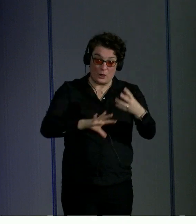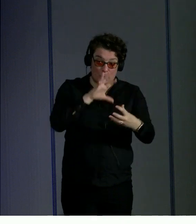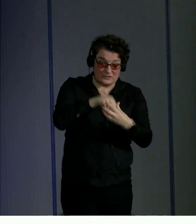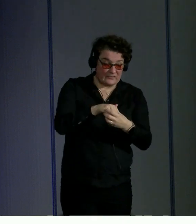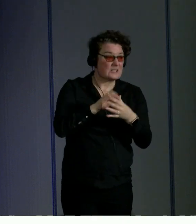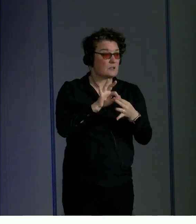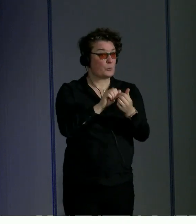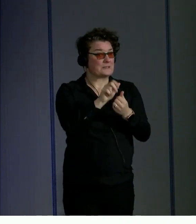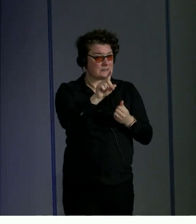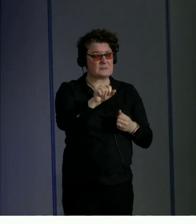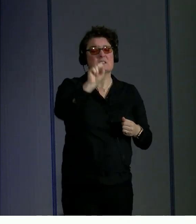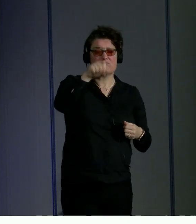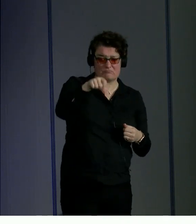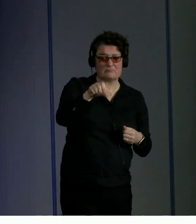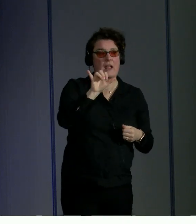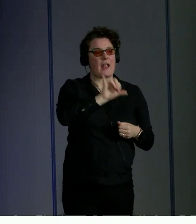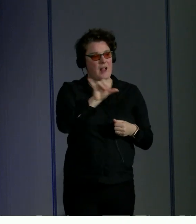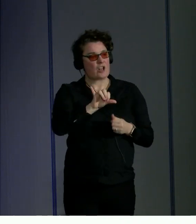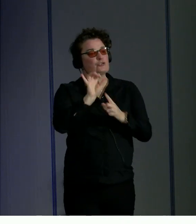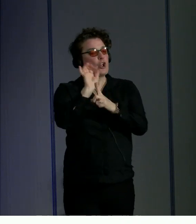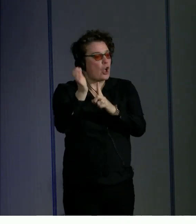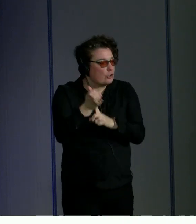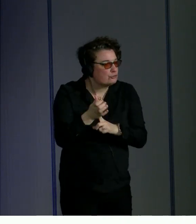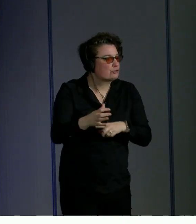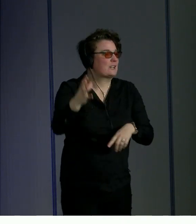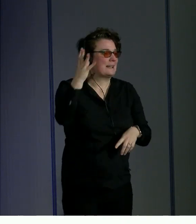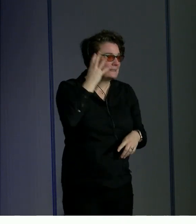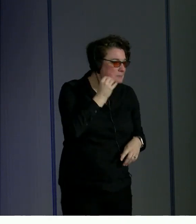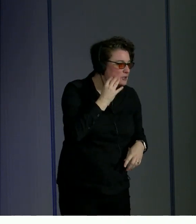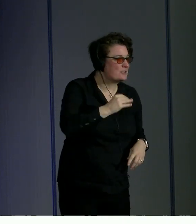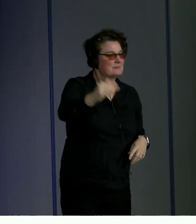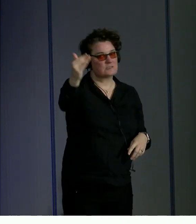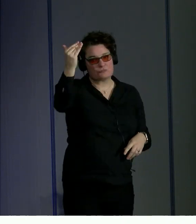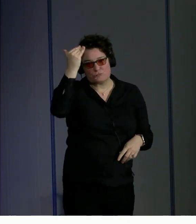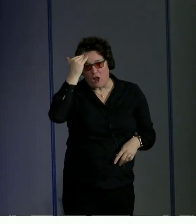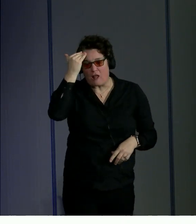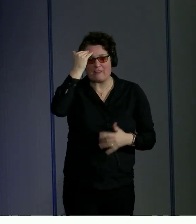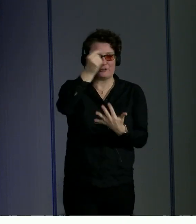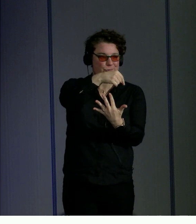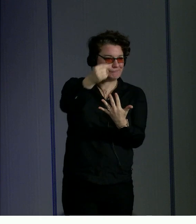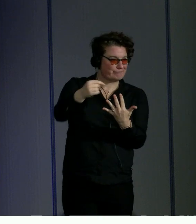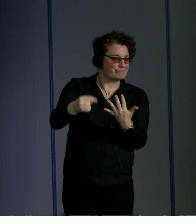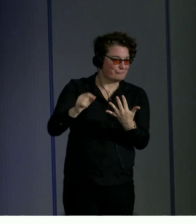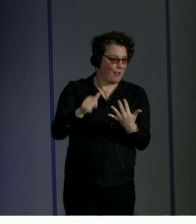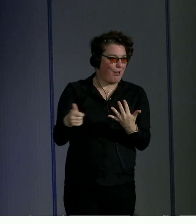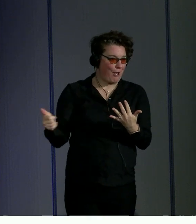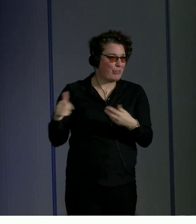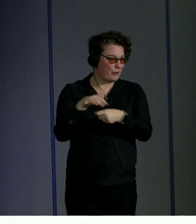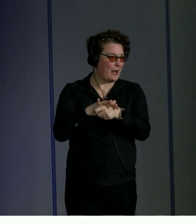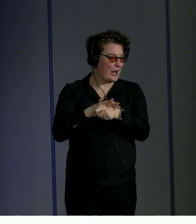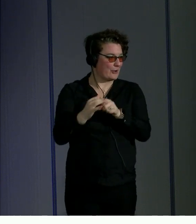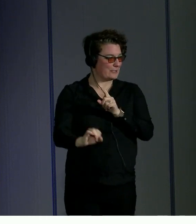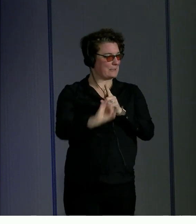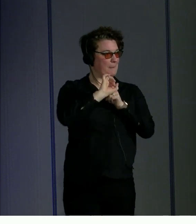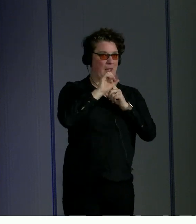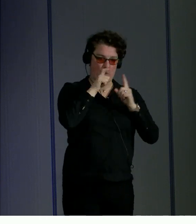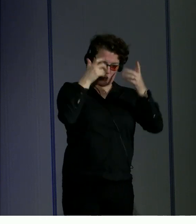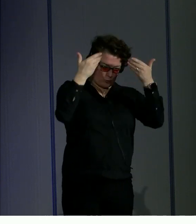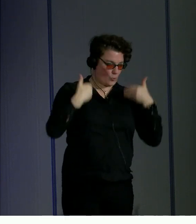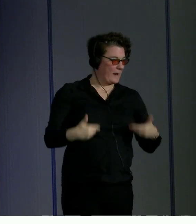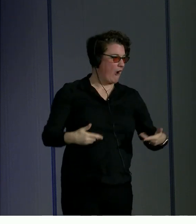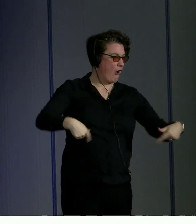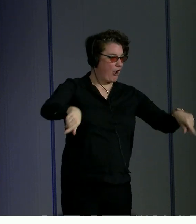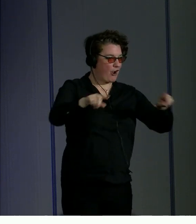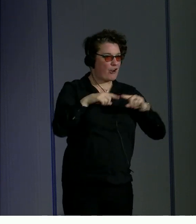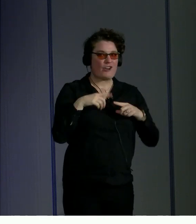but also then culture experience, knowledge, other areas that impact who we are, and how we show up.